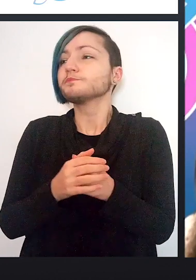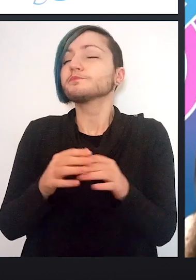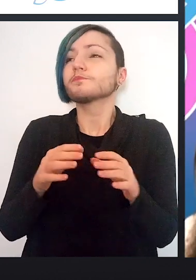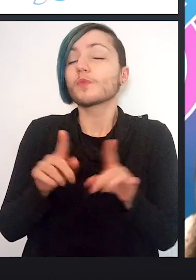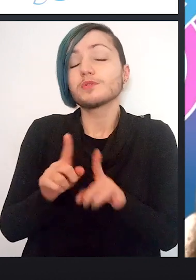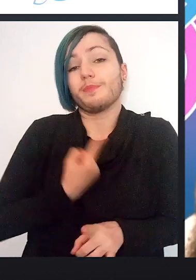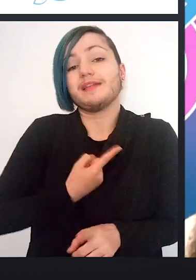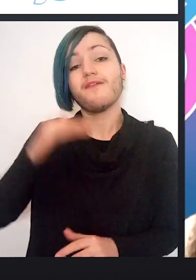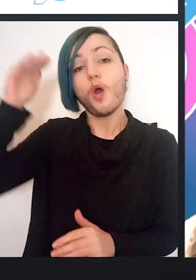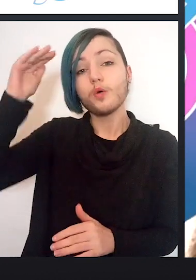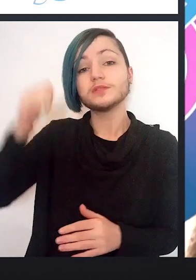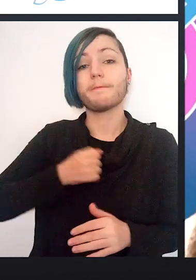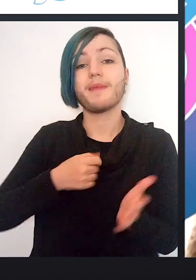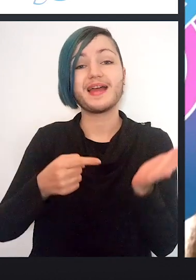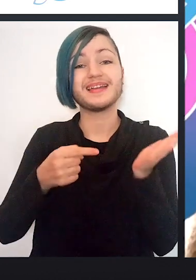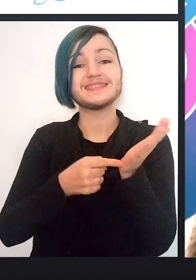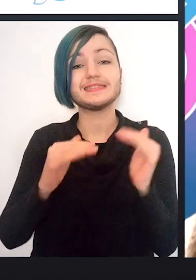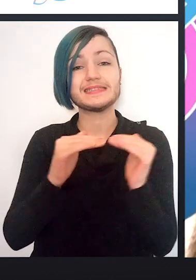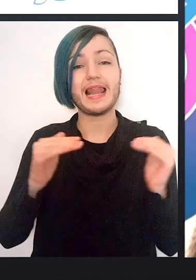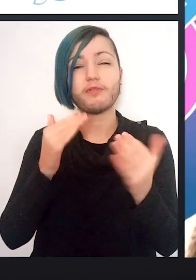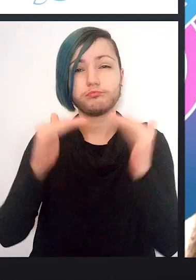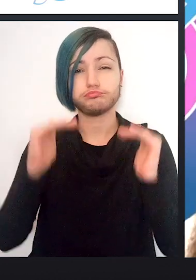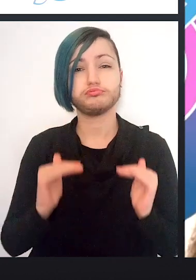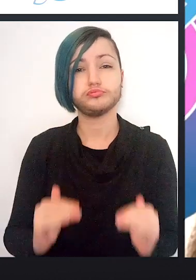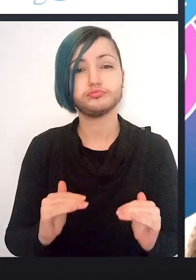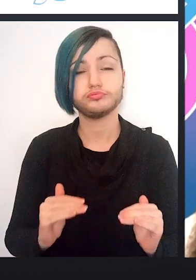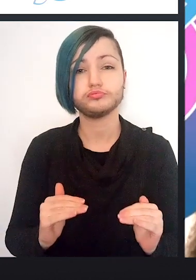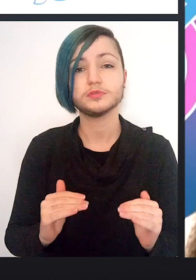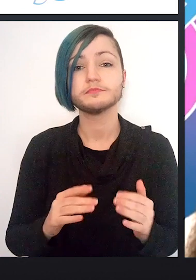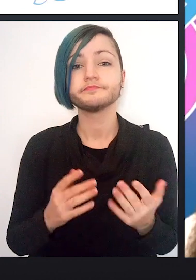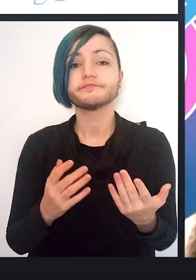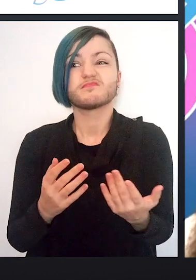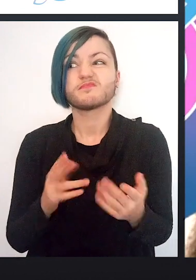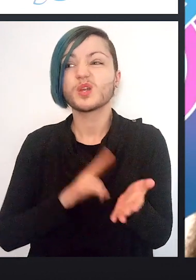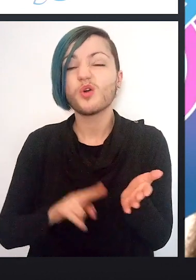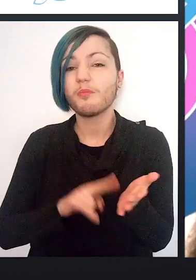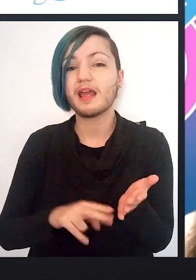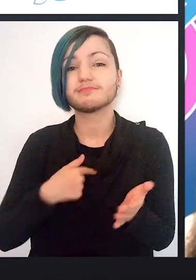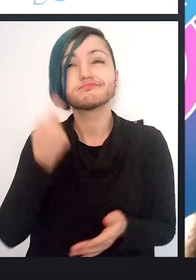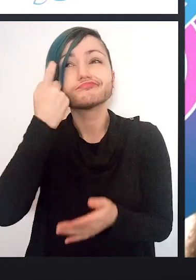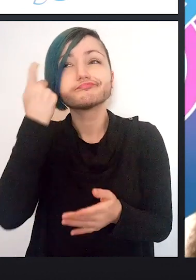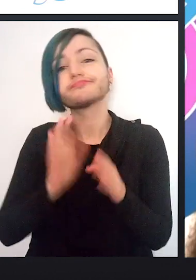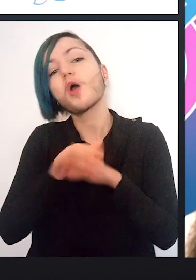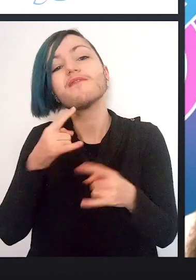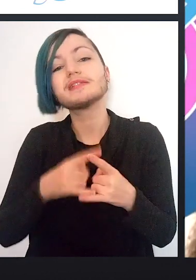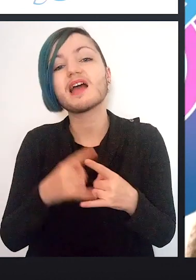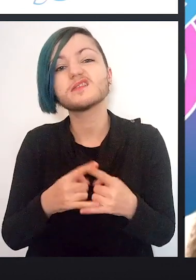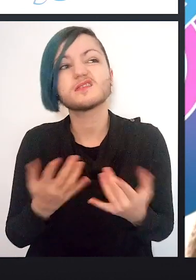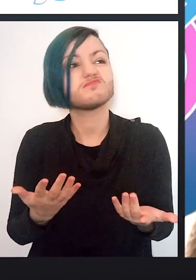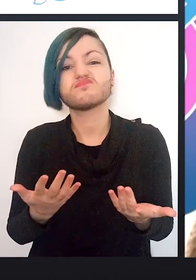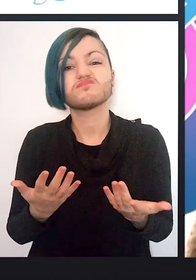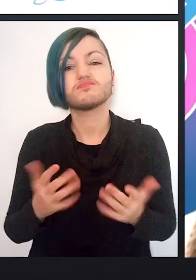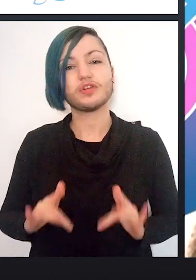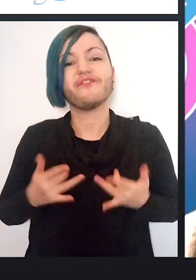and because my T is incredibly low, most of the time I don't think about sex or feel sexy.